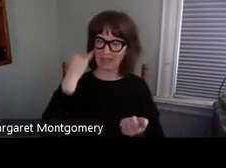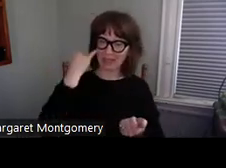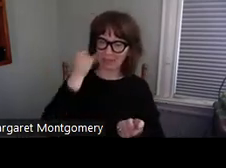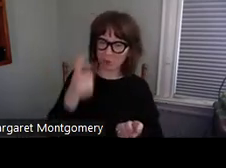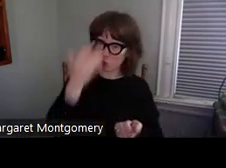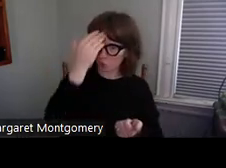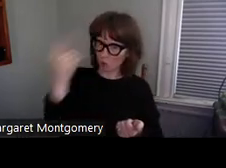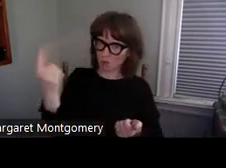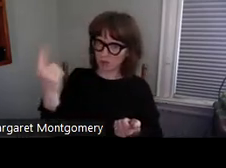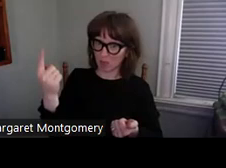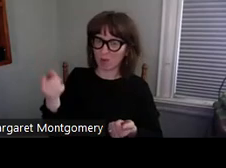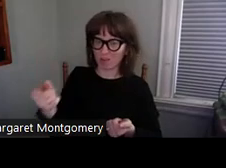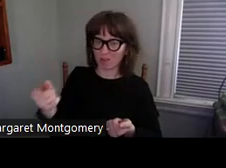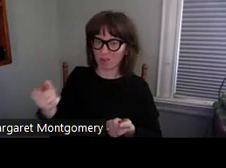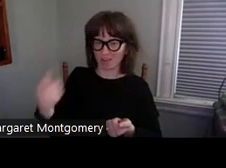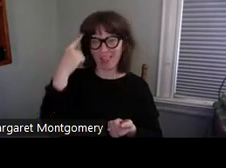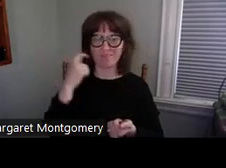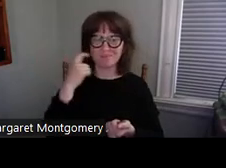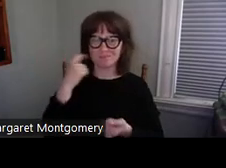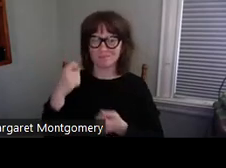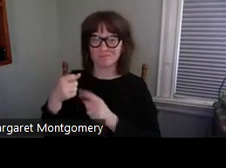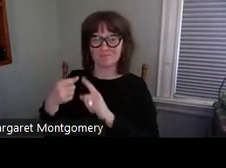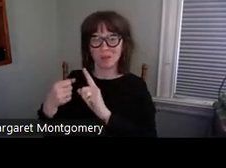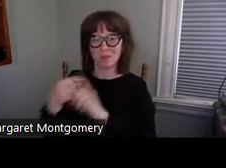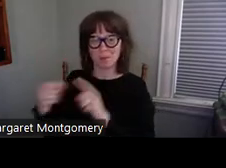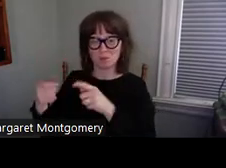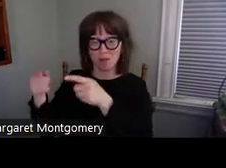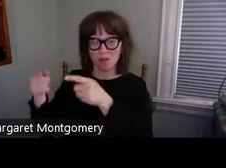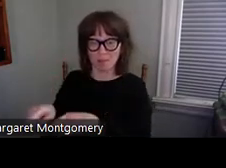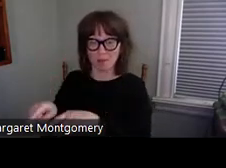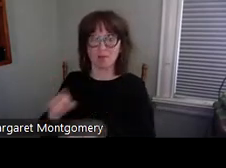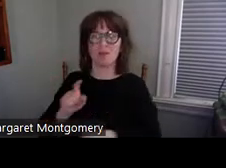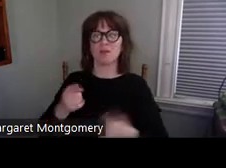ties with people other than the abuser is crucial, as abusers often try to isolate